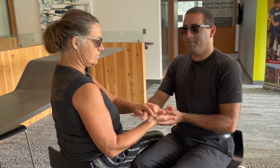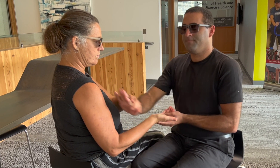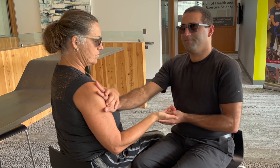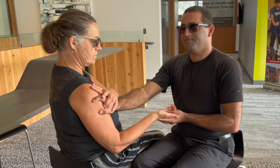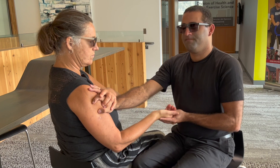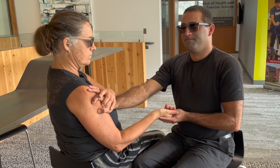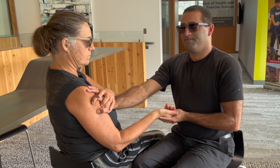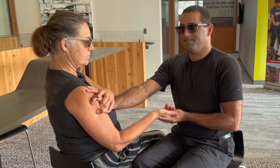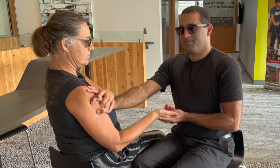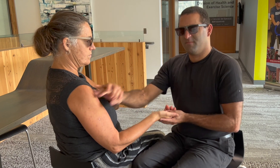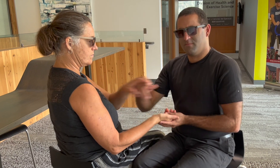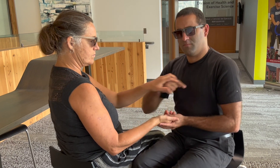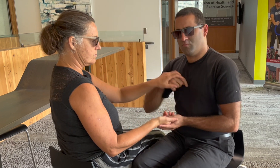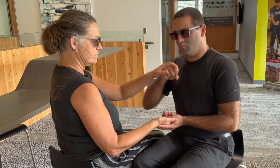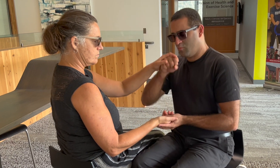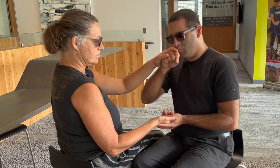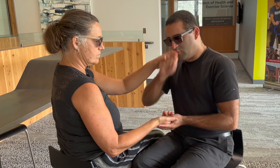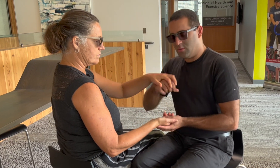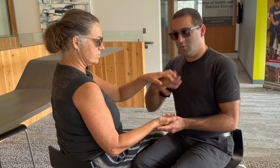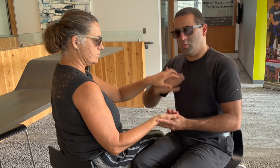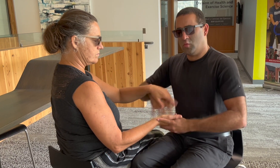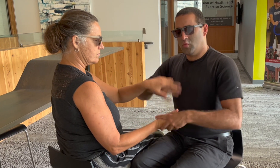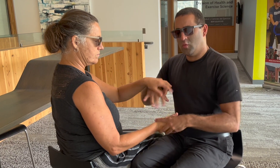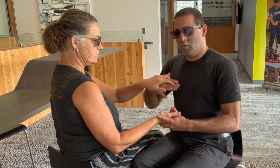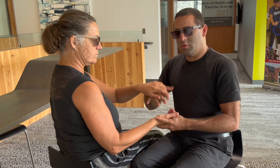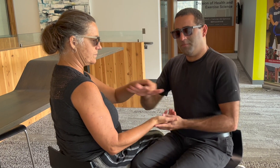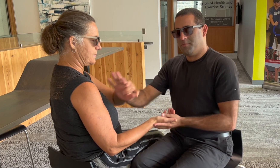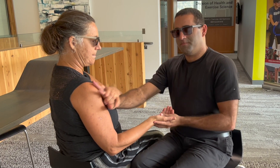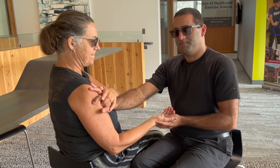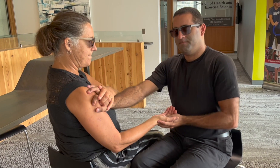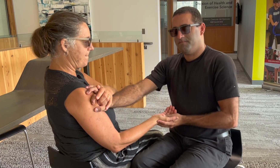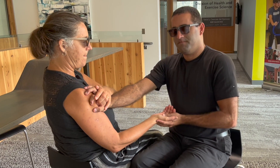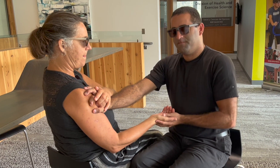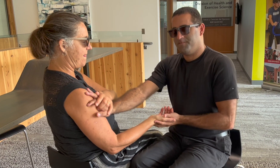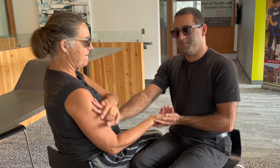It demonstrates that I really love this salsa and that it's my favorite.